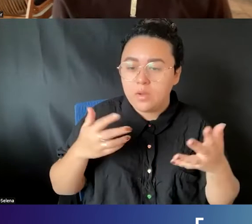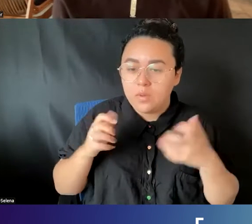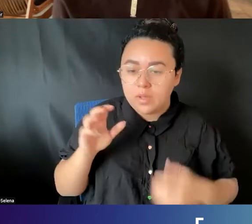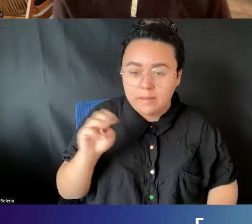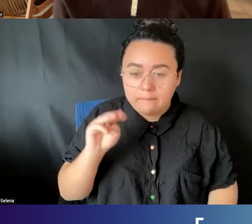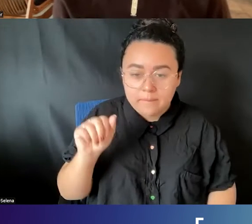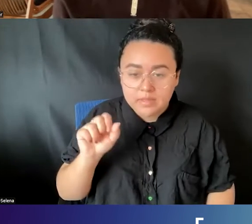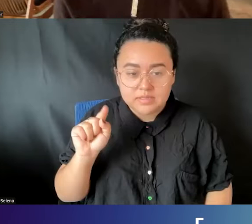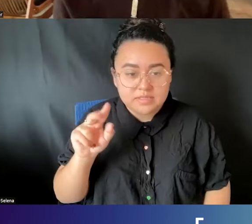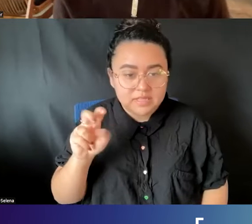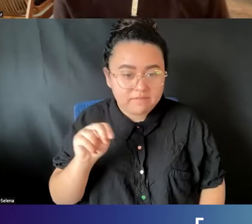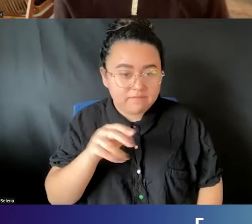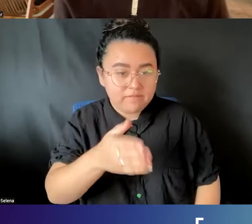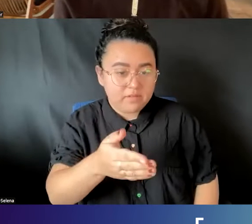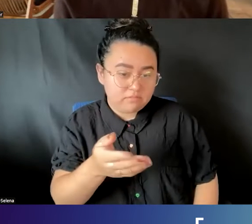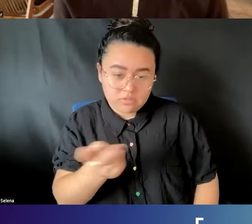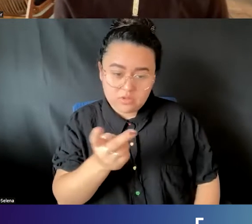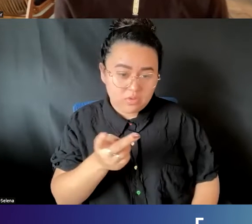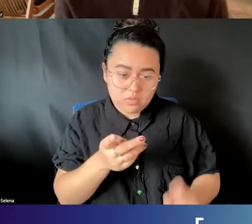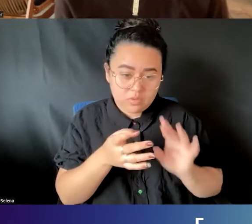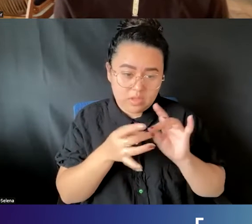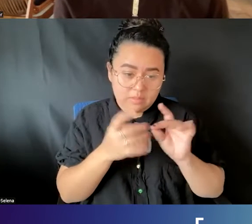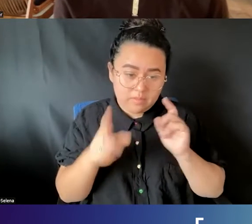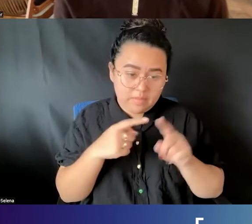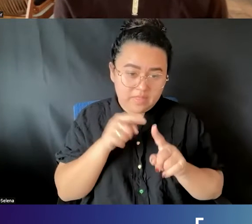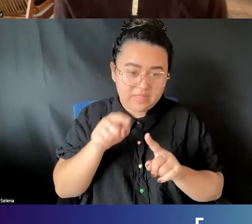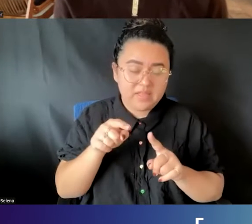if you can comment on is how has that process been for you?